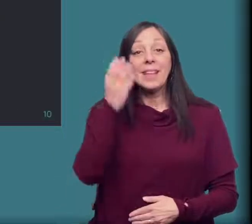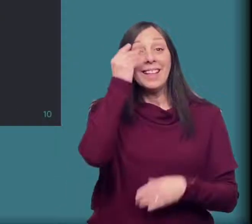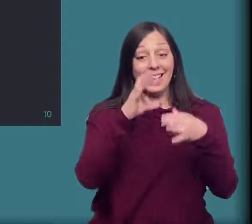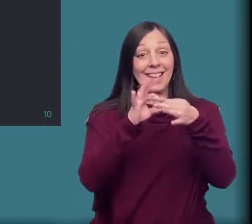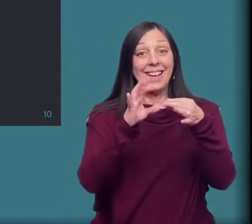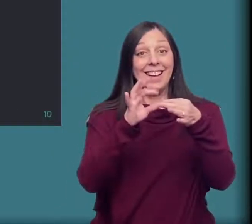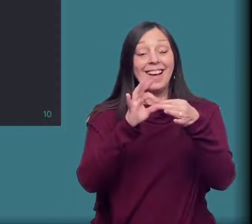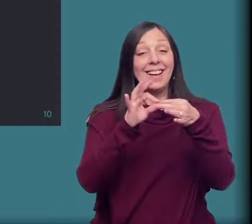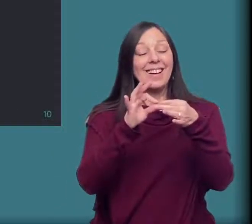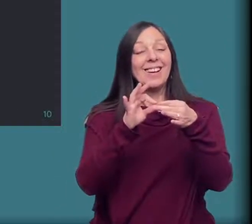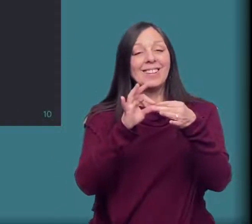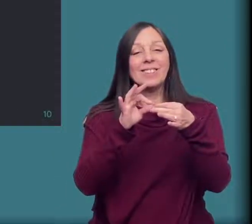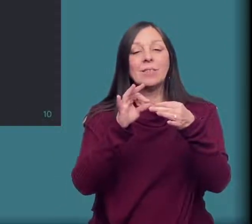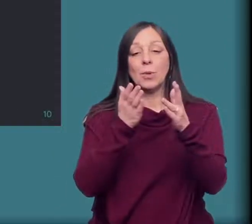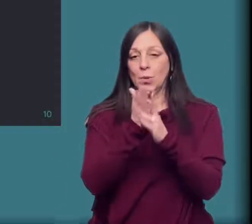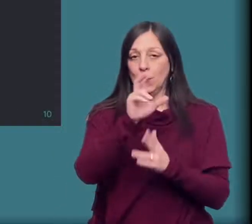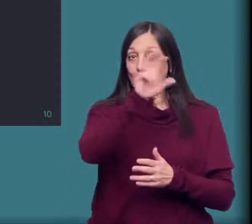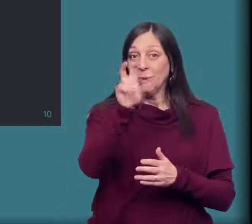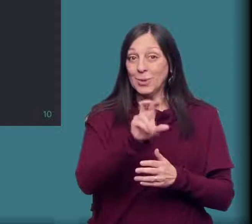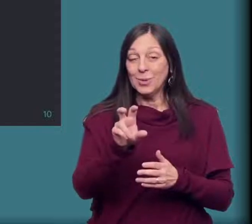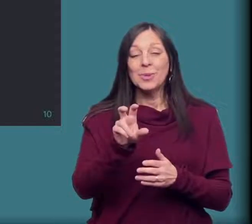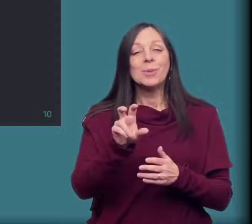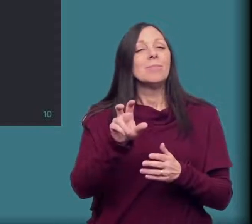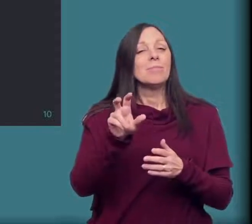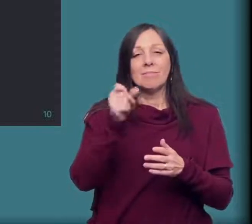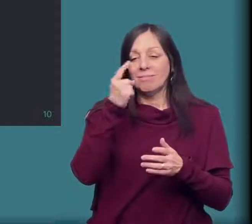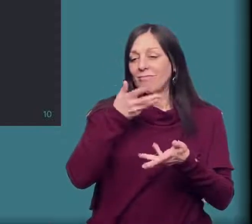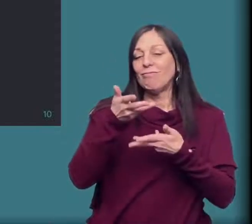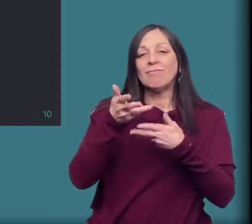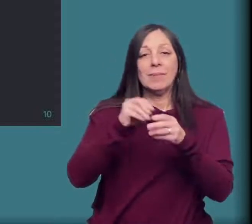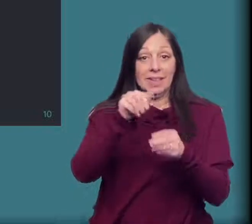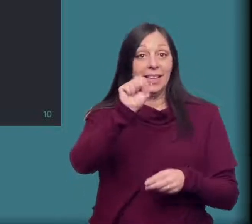The Think alouds were conducted in ASL on Zoom, the protocol was modified to align the